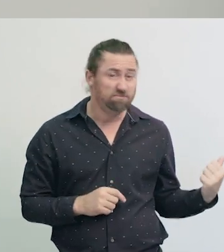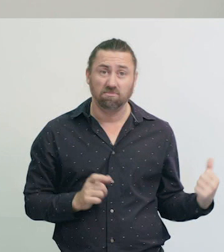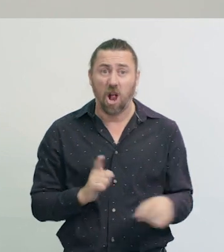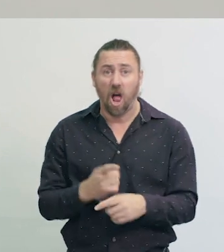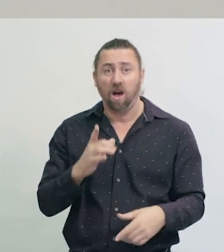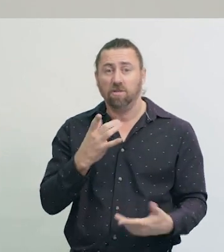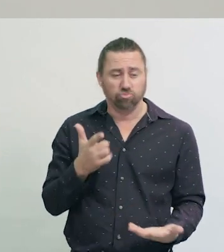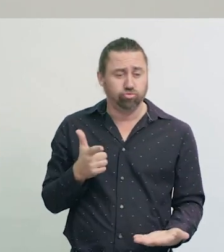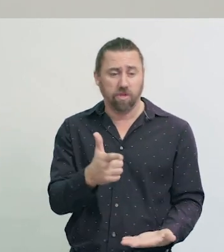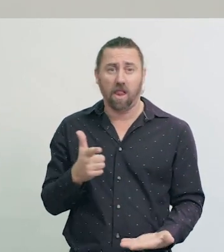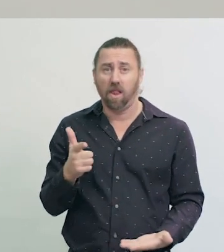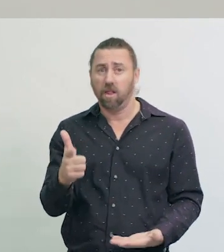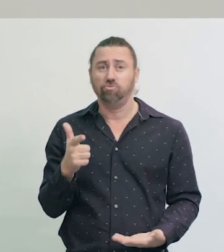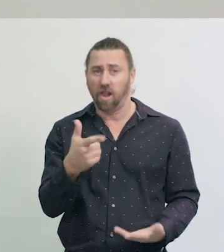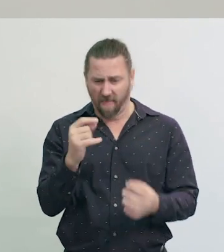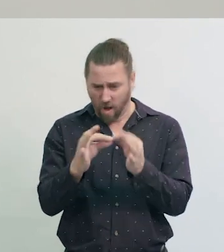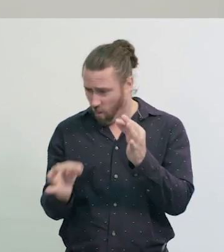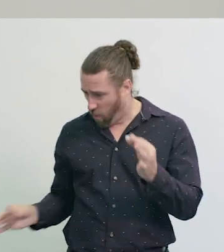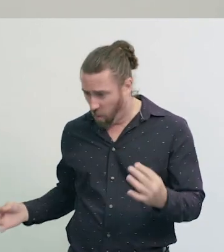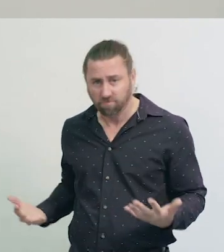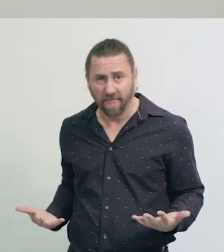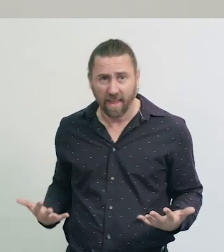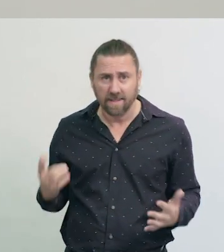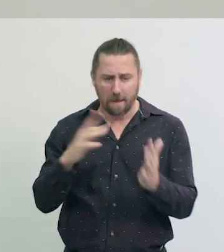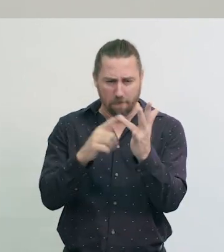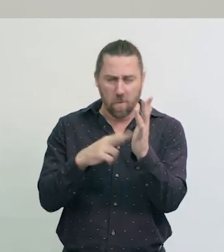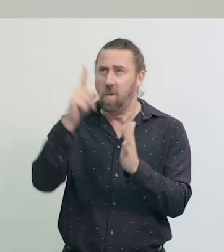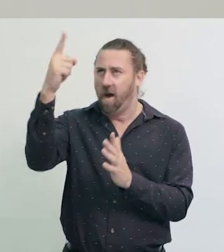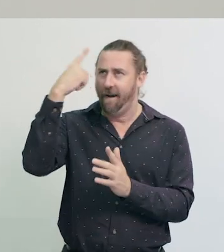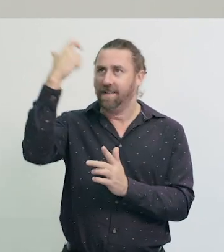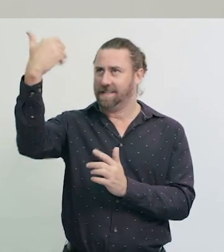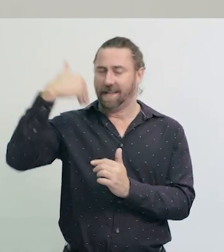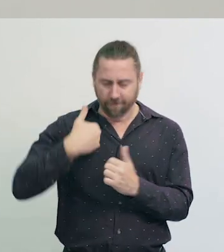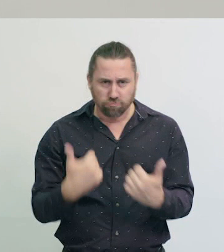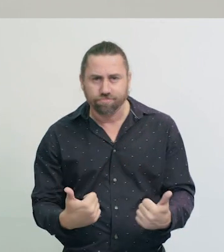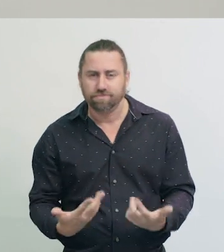that we have around the home, like this one. It has a rechargeable battery at the bottom.